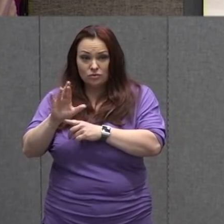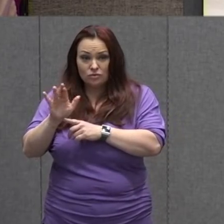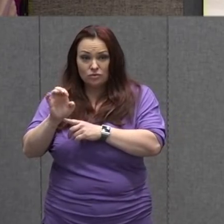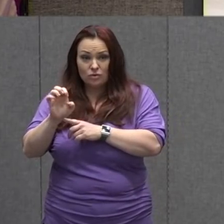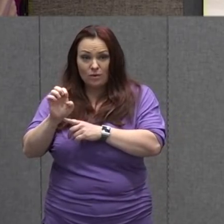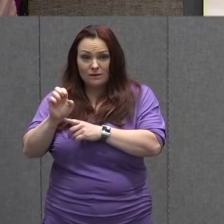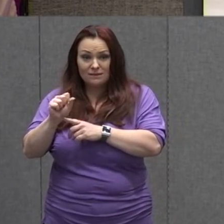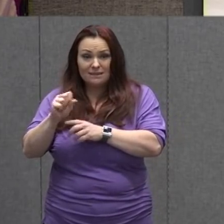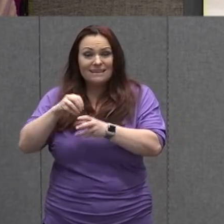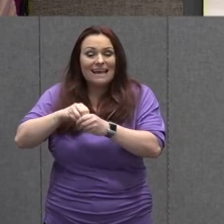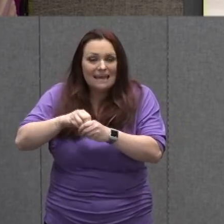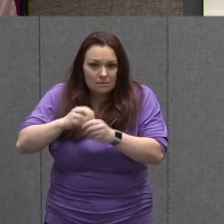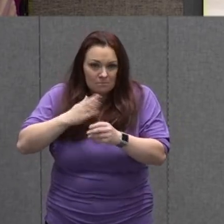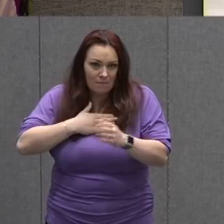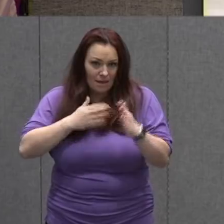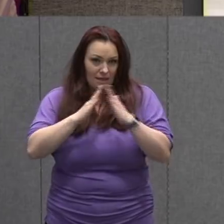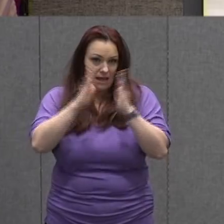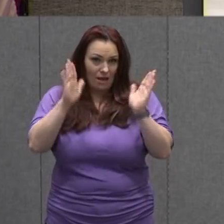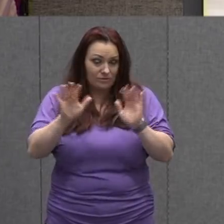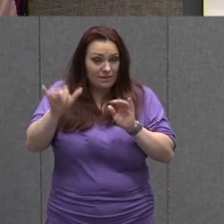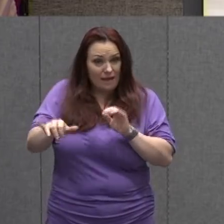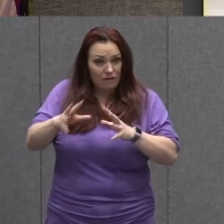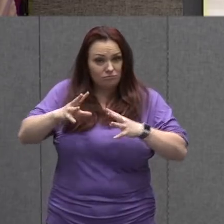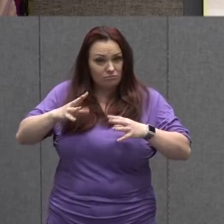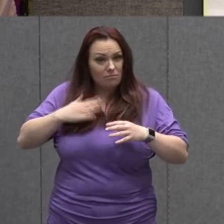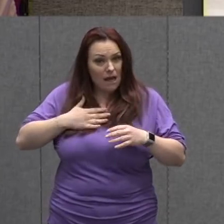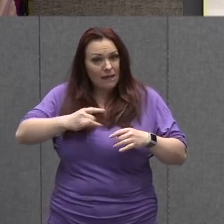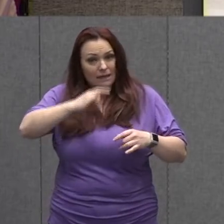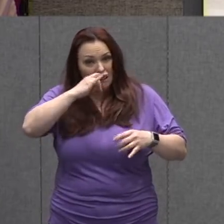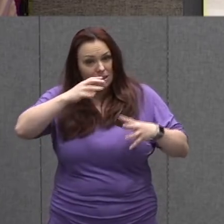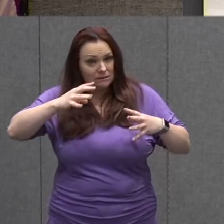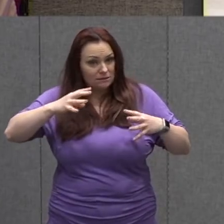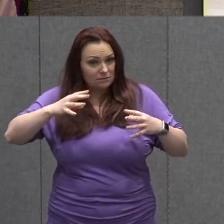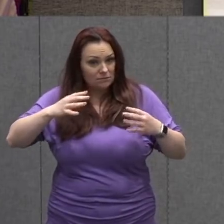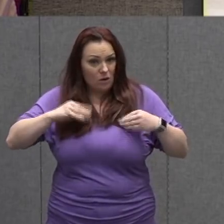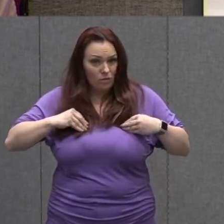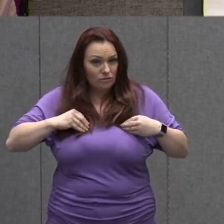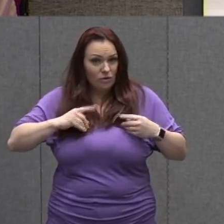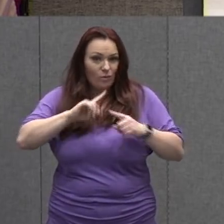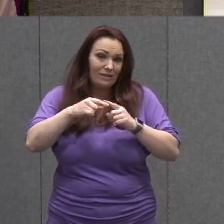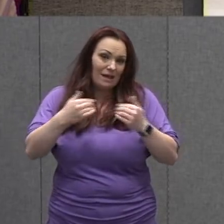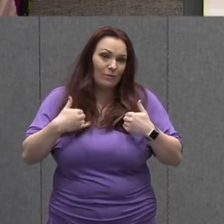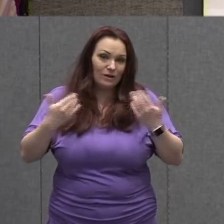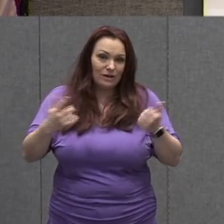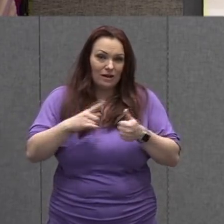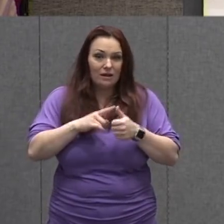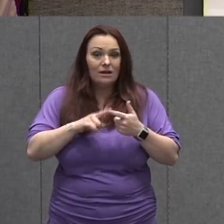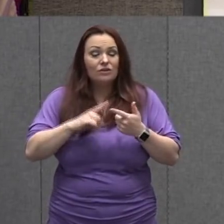So I am going to use some information that I read in this book by Gail Gibbons, The Moon Book.